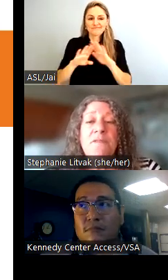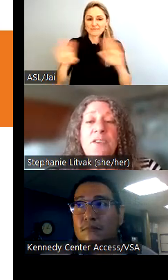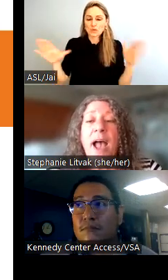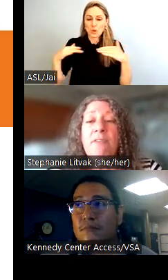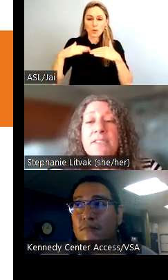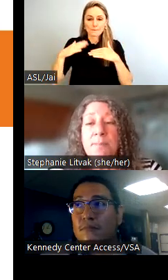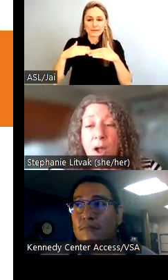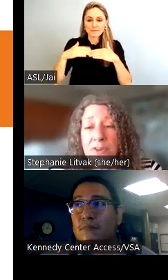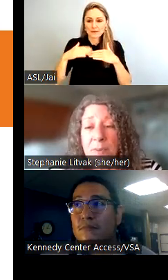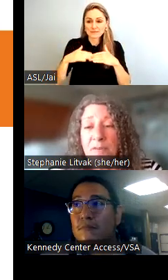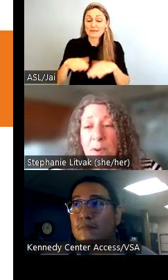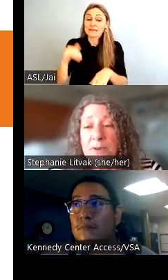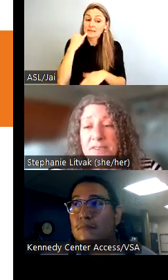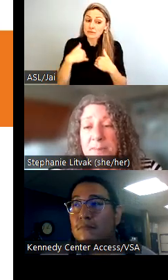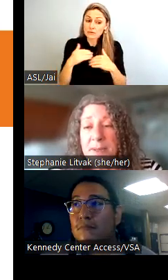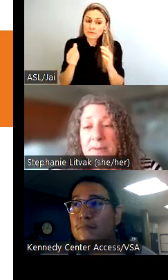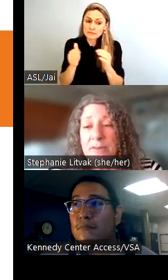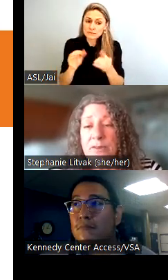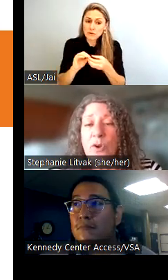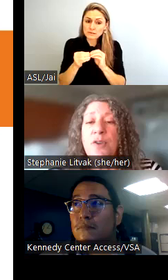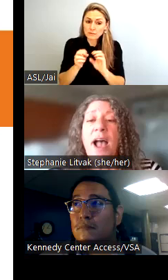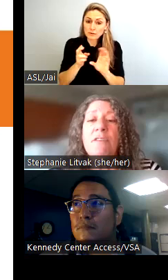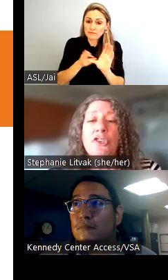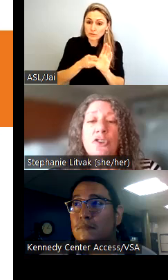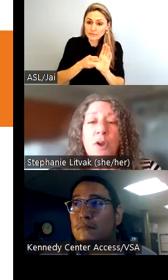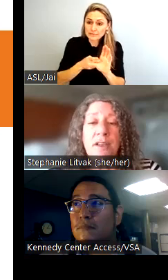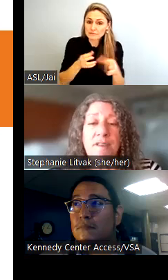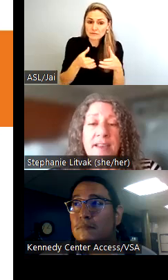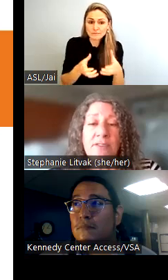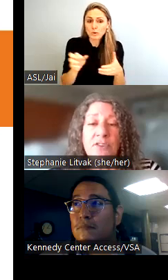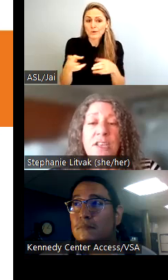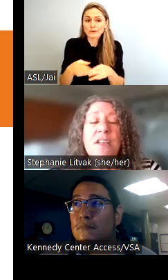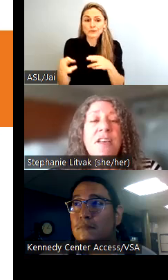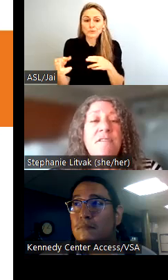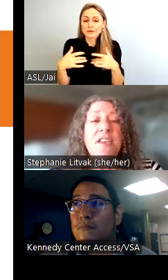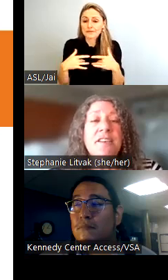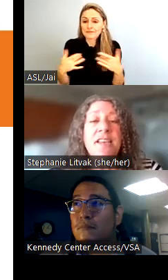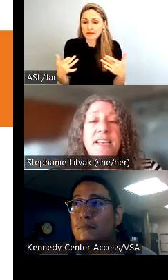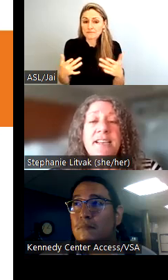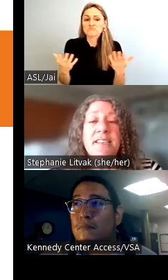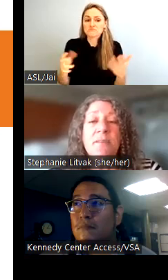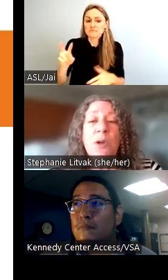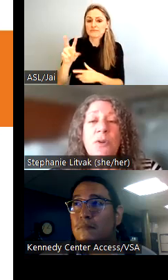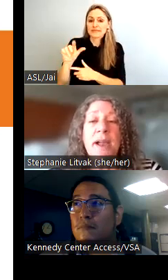If you have a small number of participants, or you have a short event, then the VSA EZ